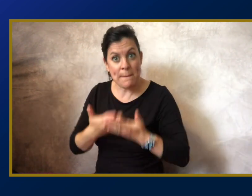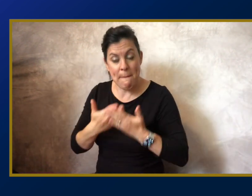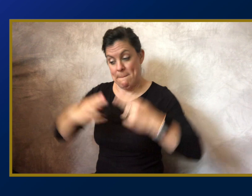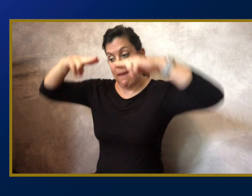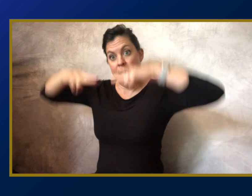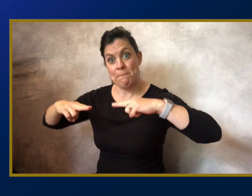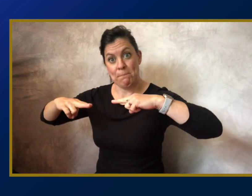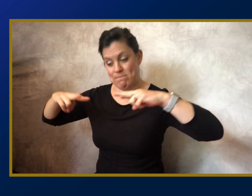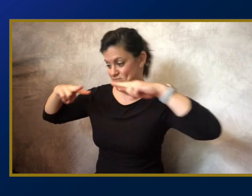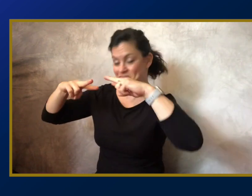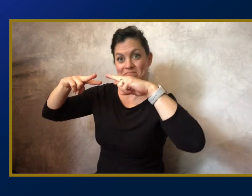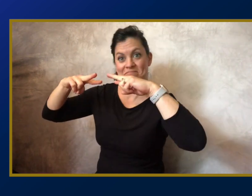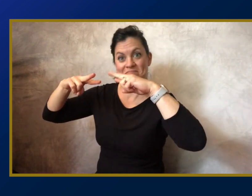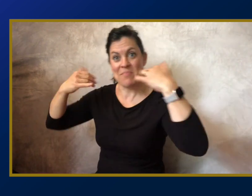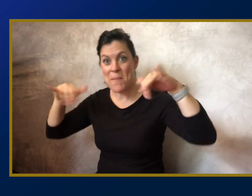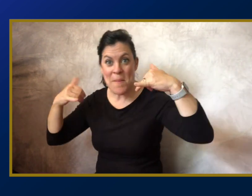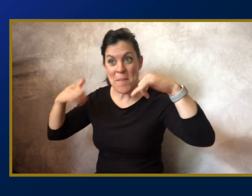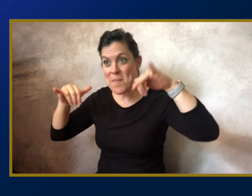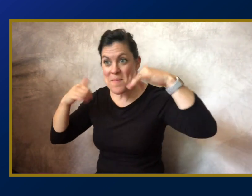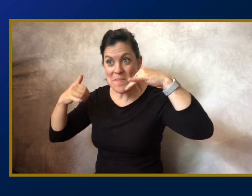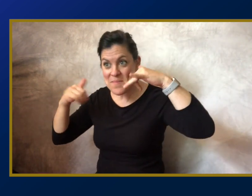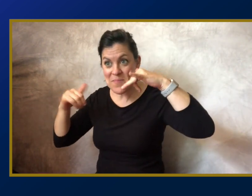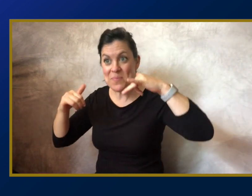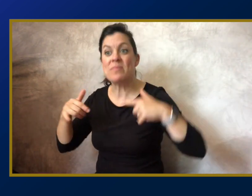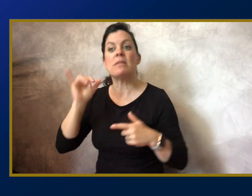literally be on their stomach and playing with them right here. In this position,